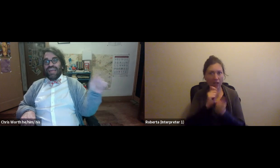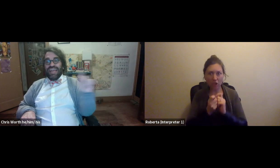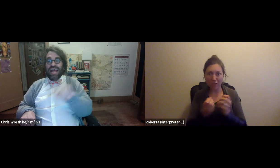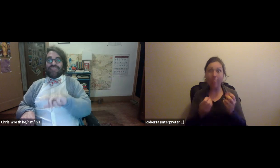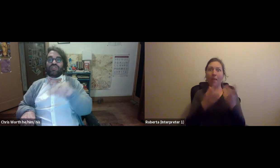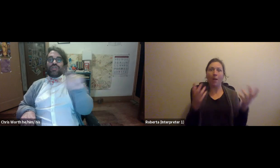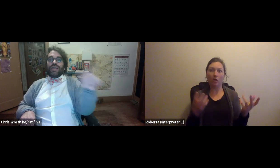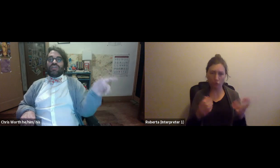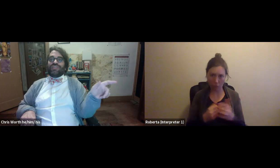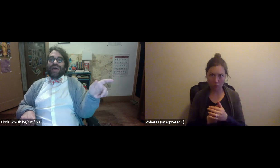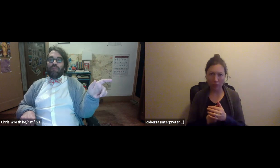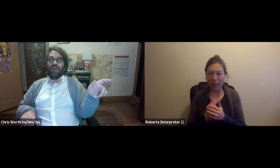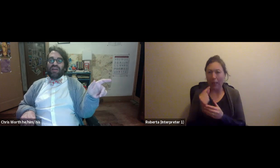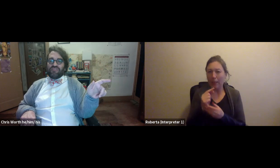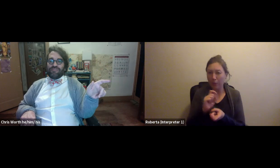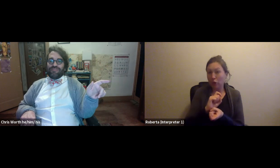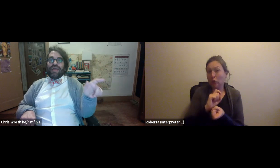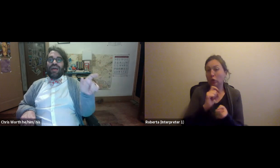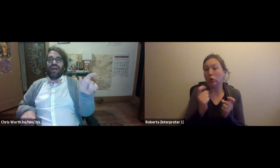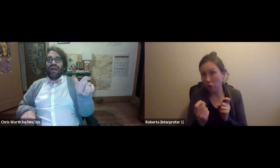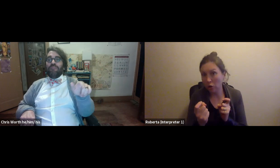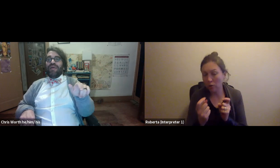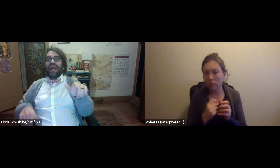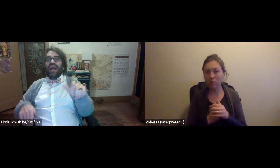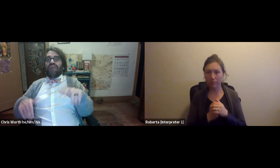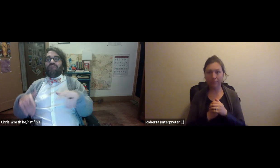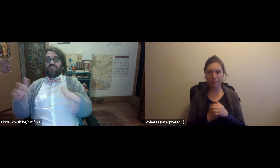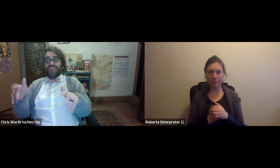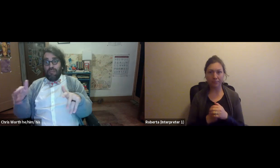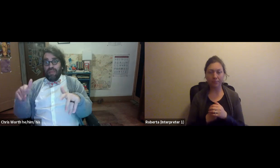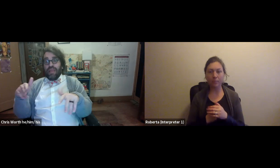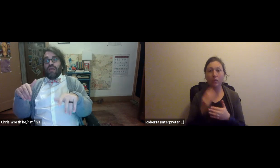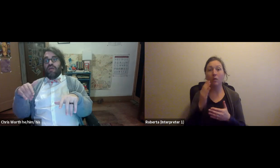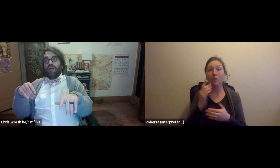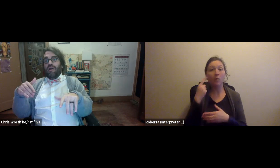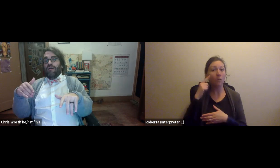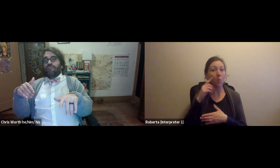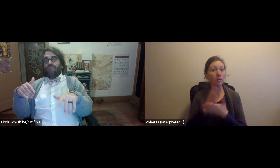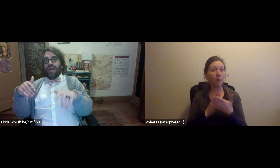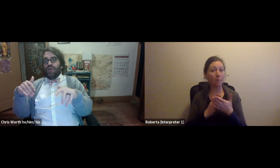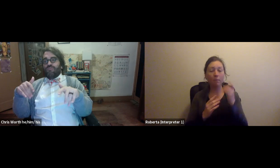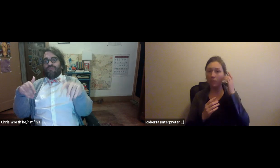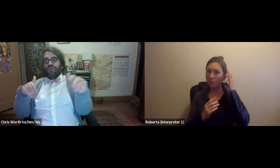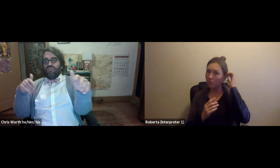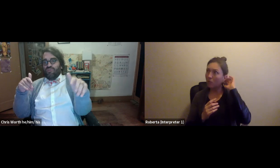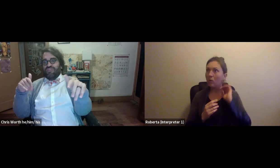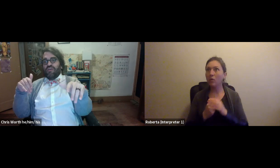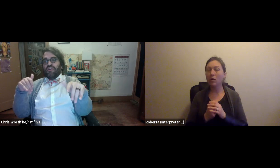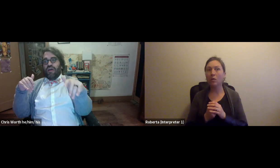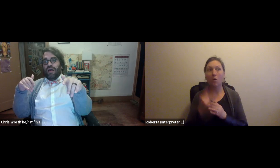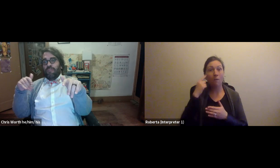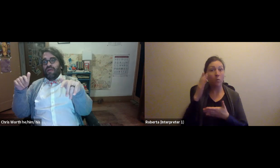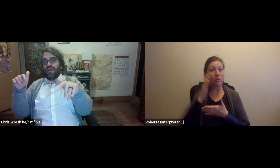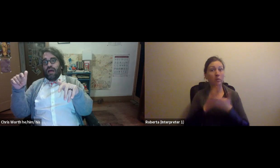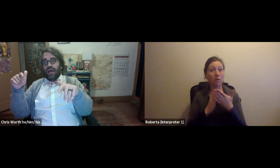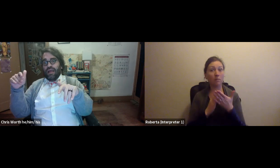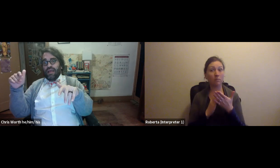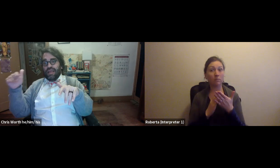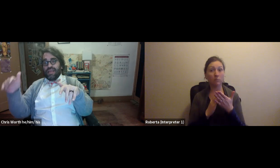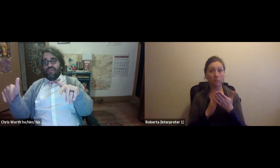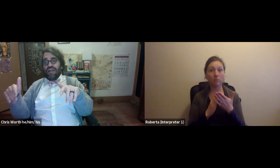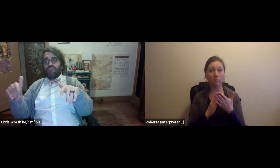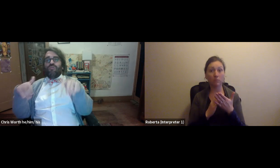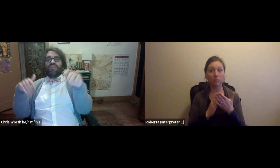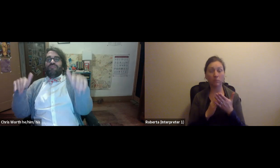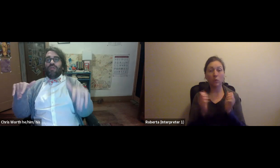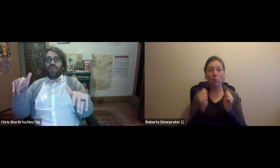It hasn't changed that much. And for some, I know for folks with intellectual and developmental